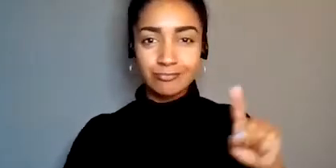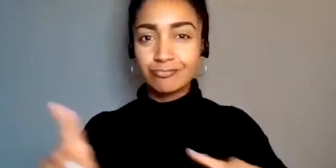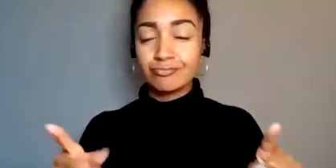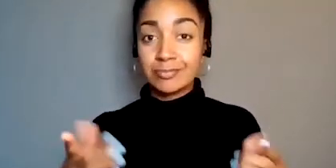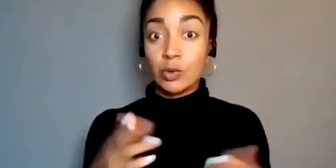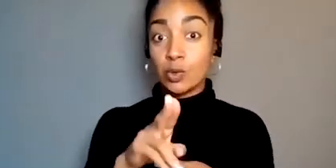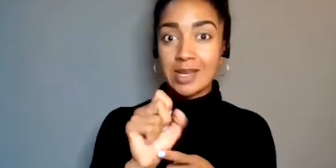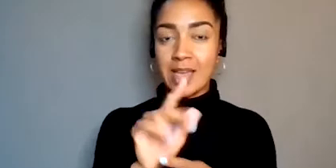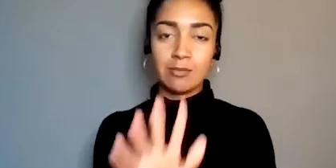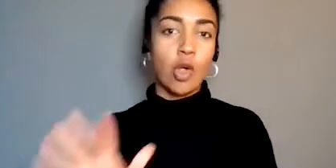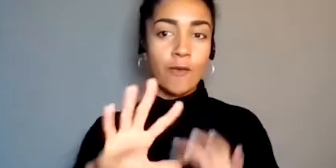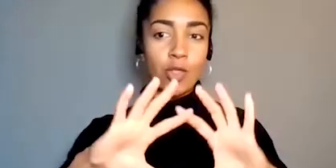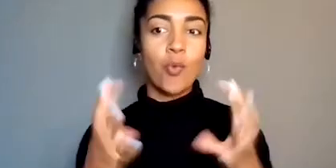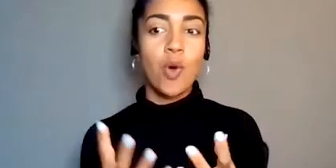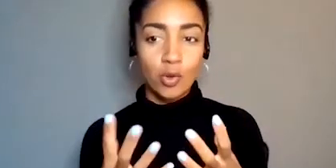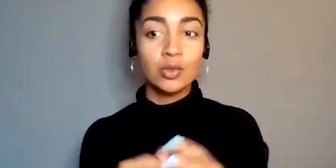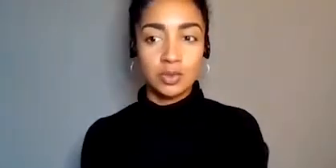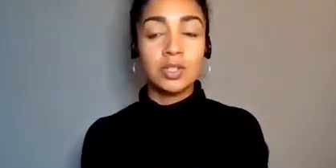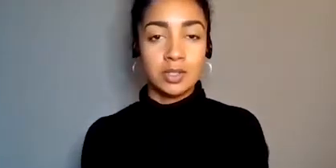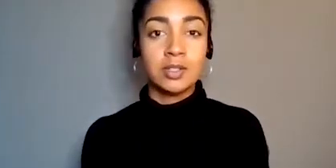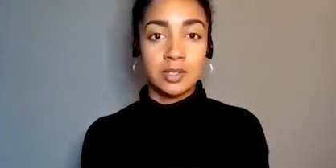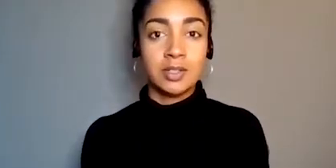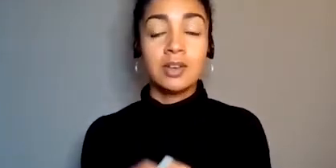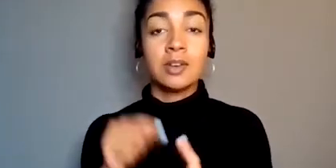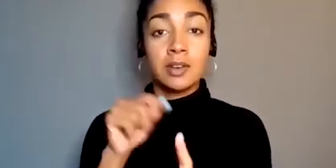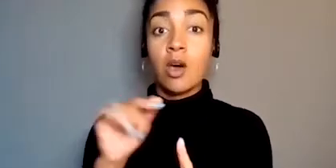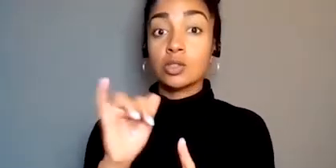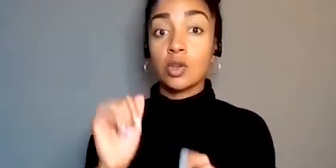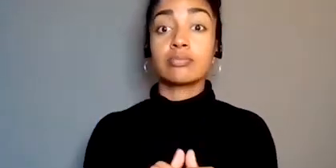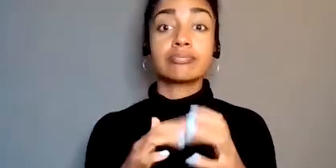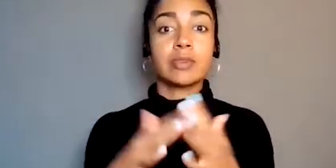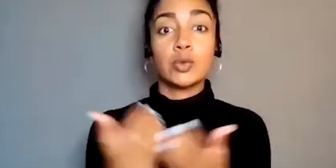USAID is also launching a new youth policy expected in early 2022